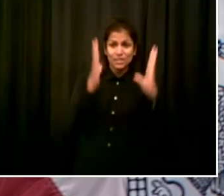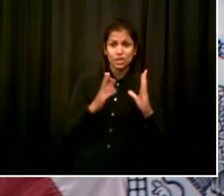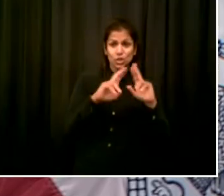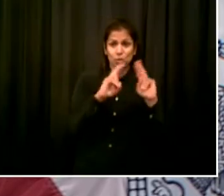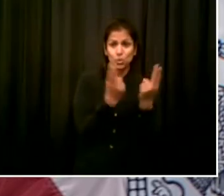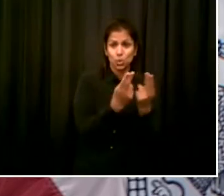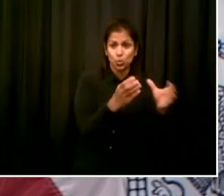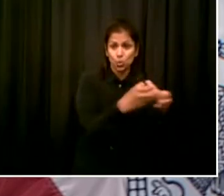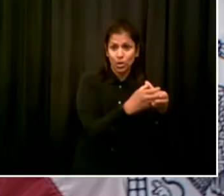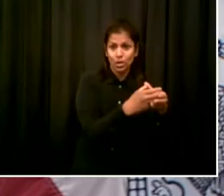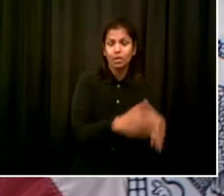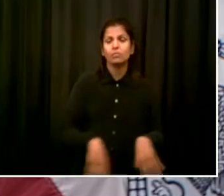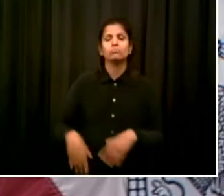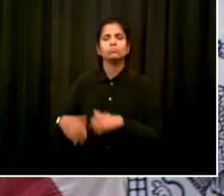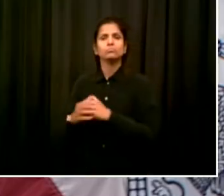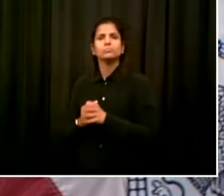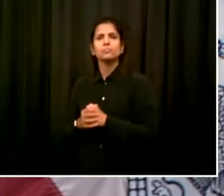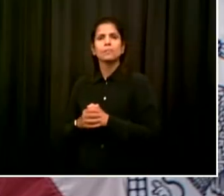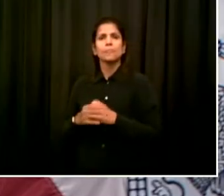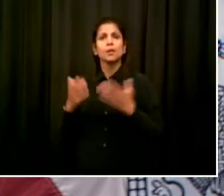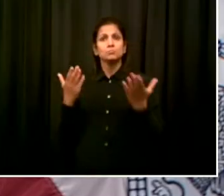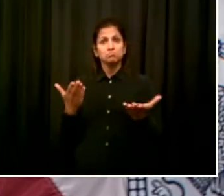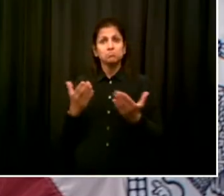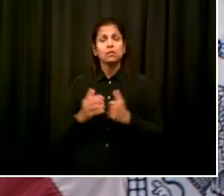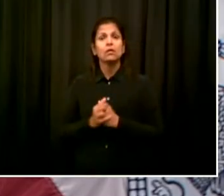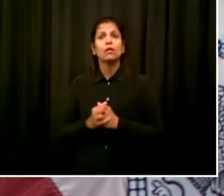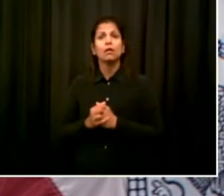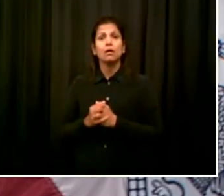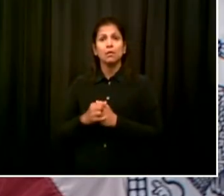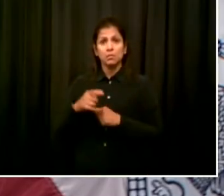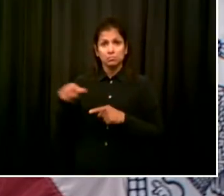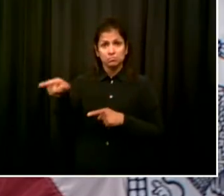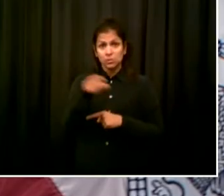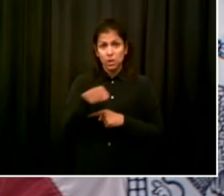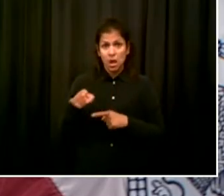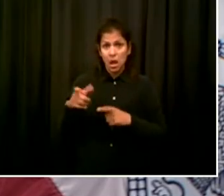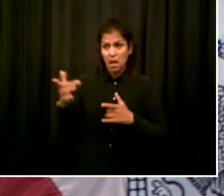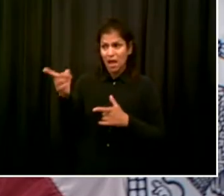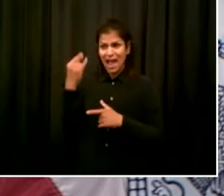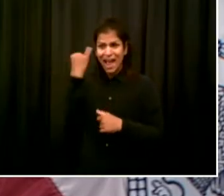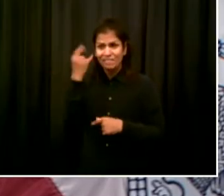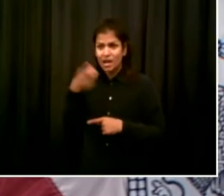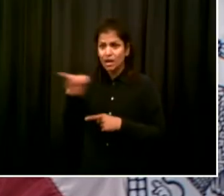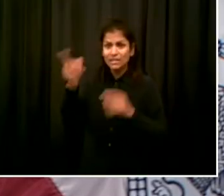MORE EDUCATORS INTO THAT DISCUSSION . WE CERTAINLY WANT TO HEAR THE VOICES OF